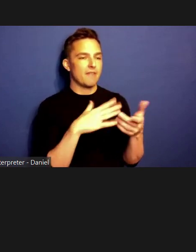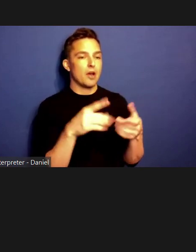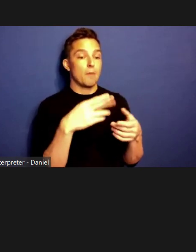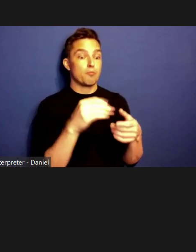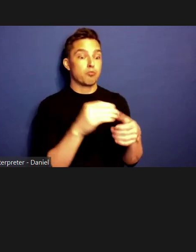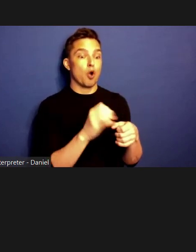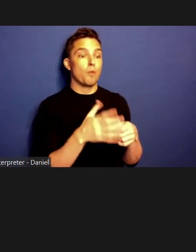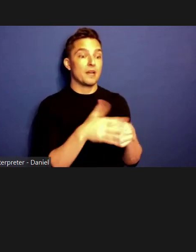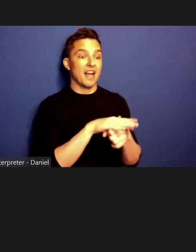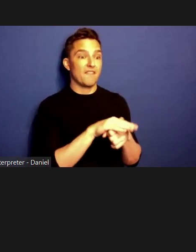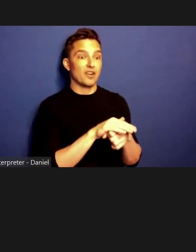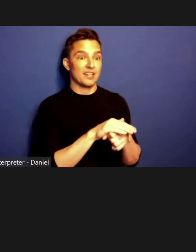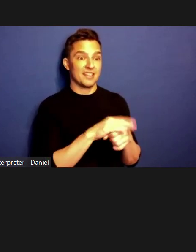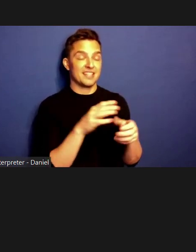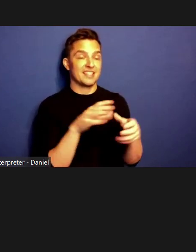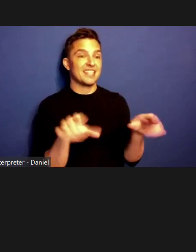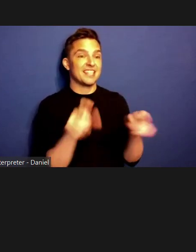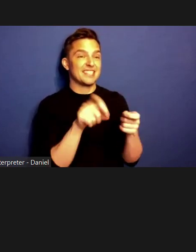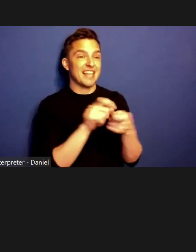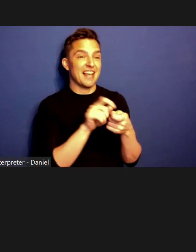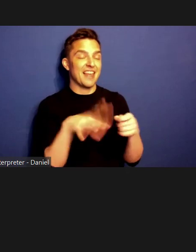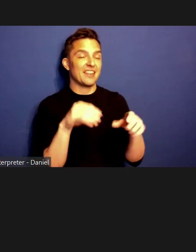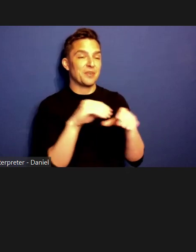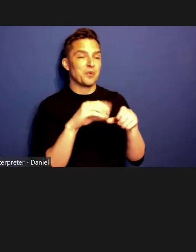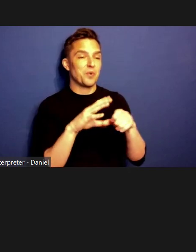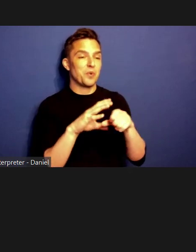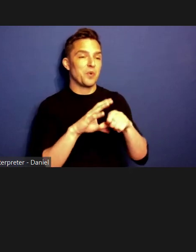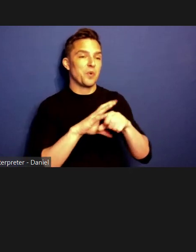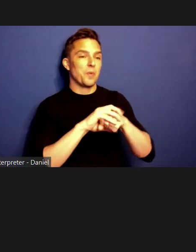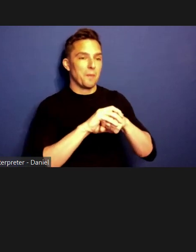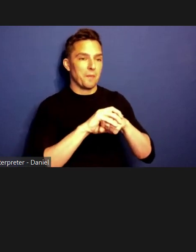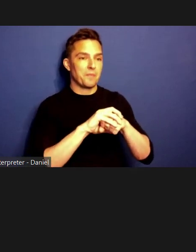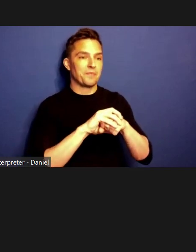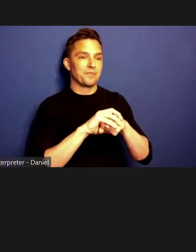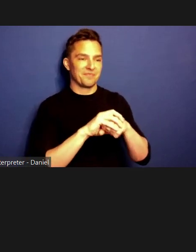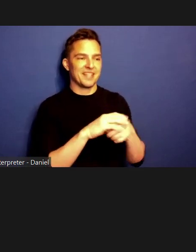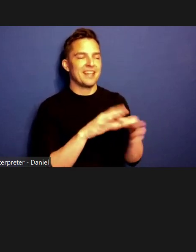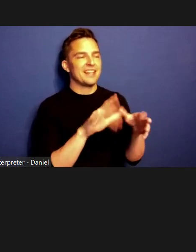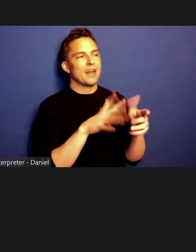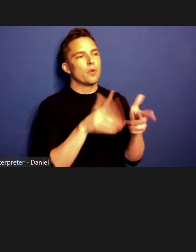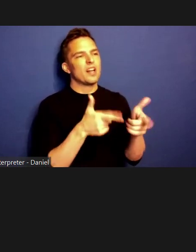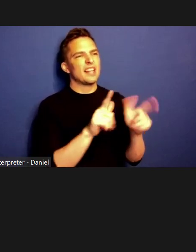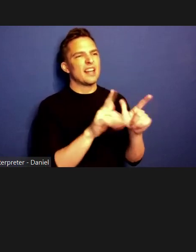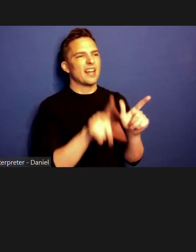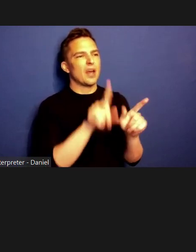What that allows is kind of like a one-size-fits almost every child's